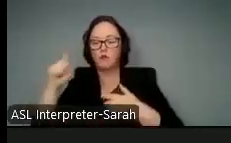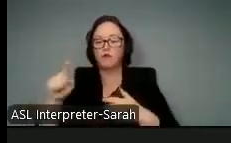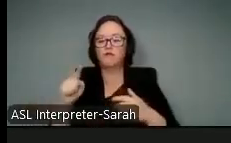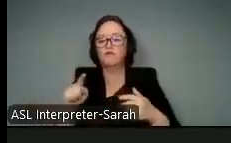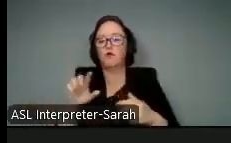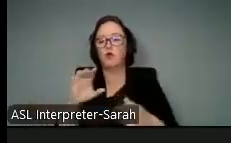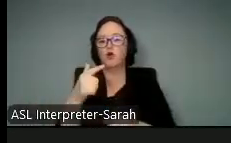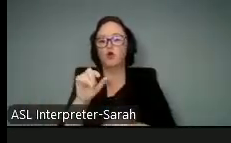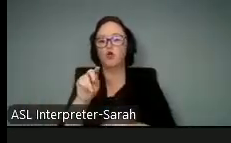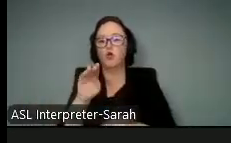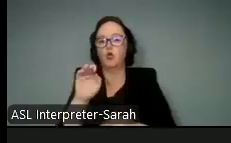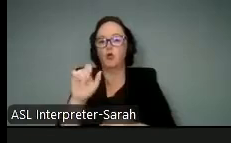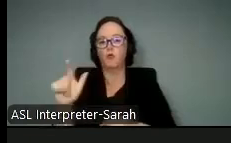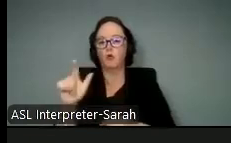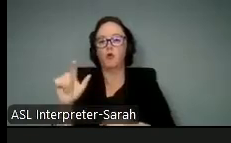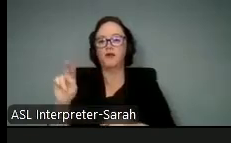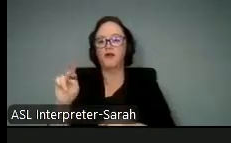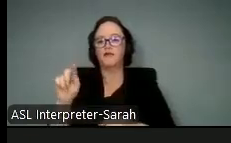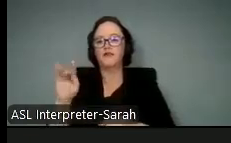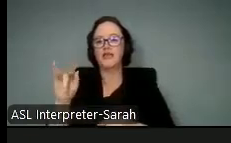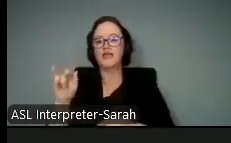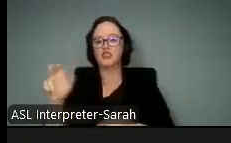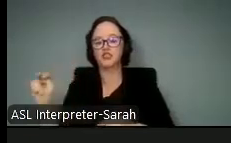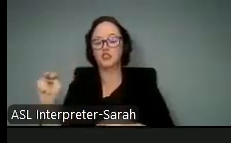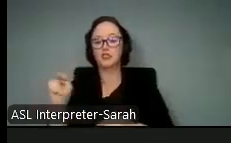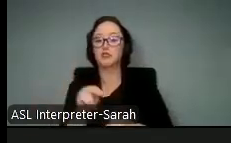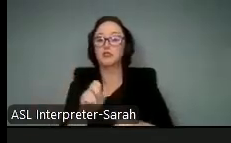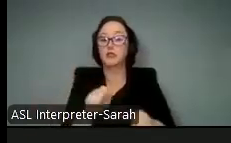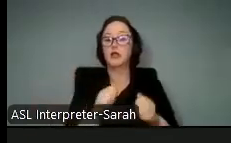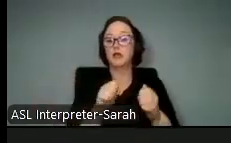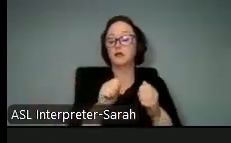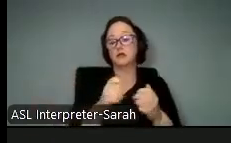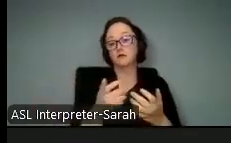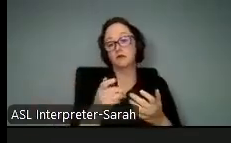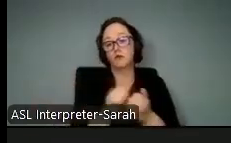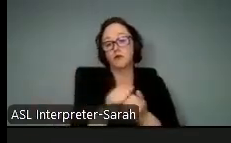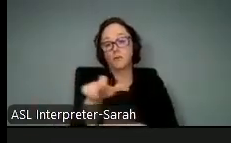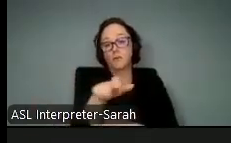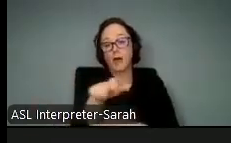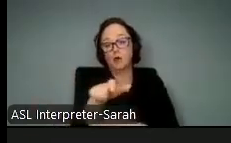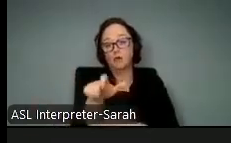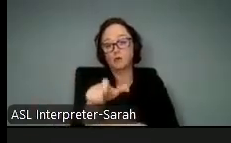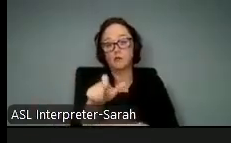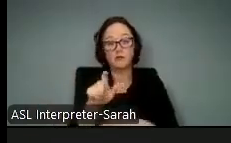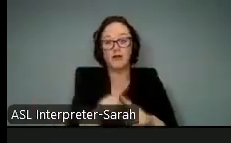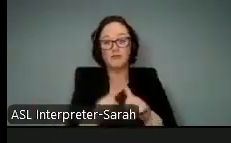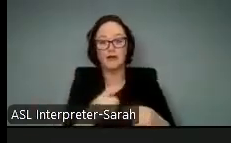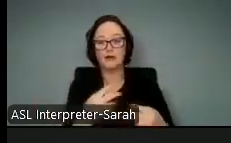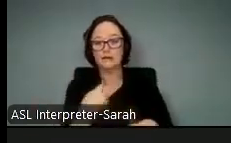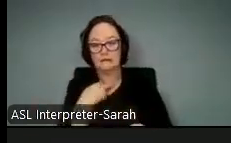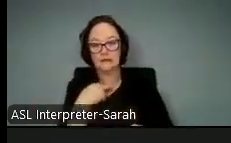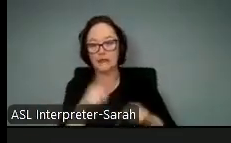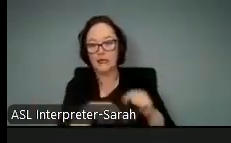but you cannot expand it with a keyboard. A lot of the time what we see is that we have an event listener, you hover the pointer over, it pops that menu out,